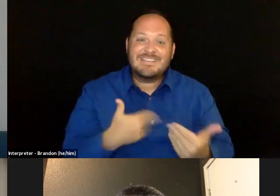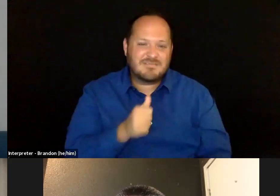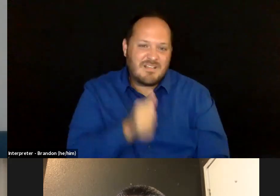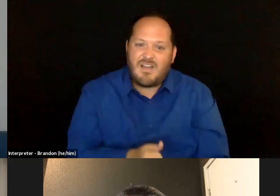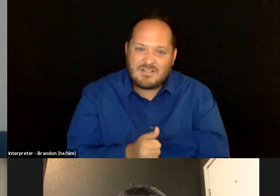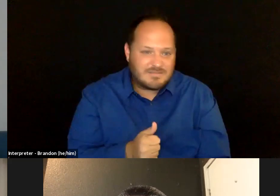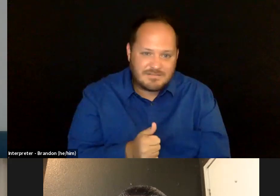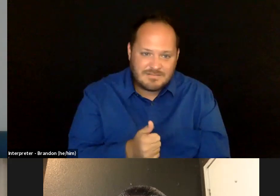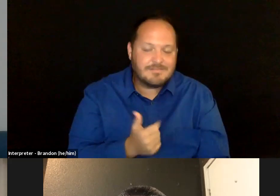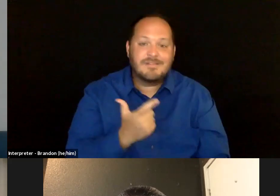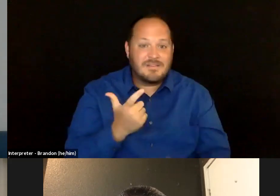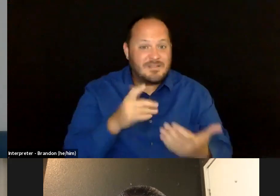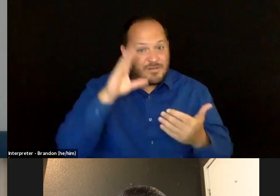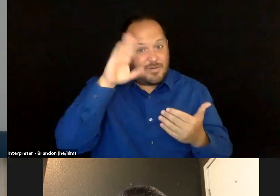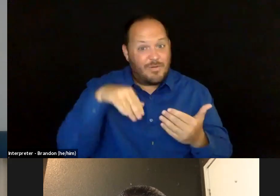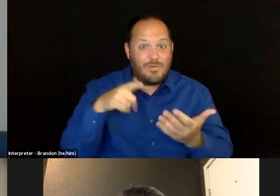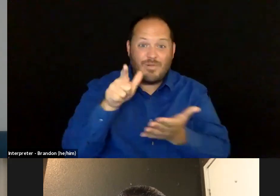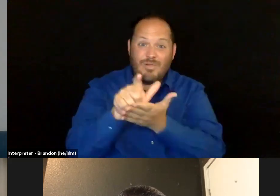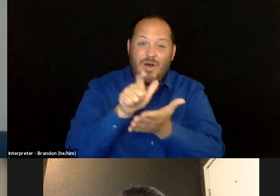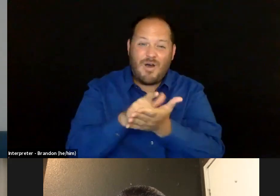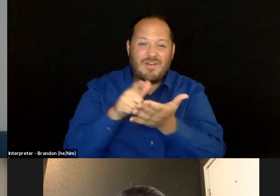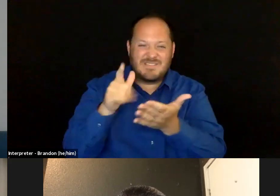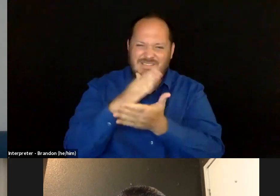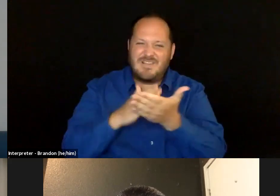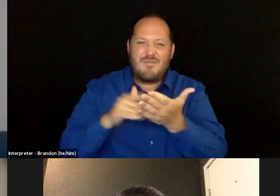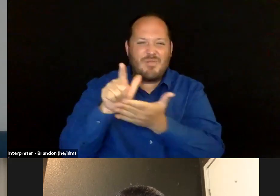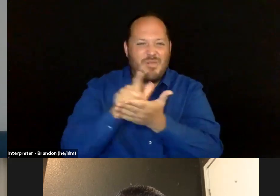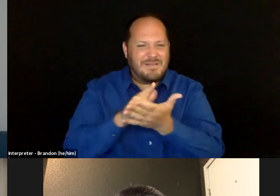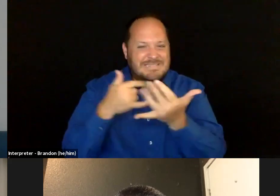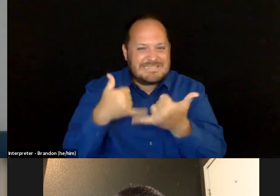discrimination in public accommodations, federally funded programs and more.